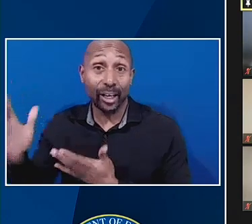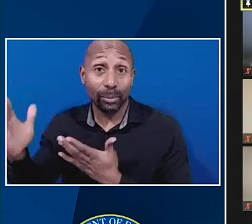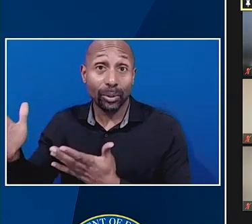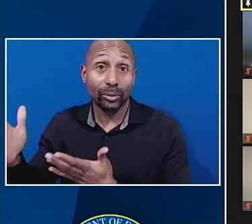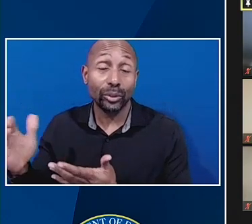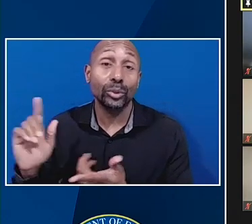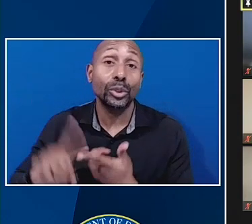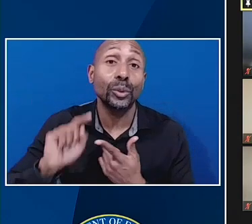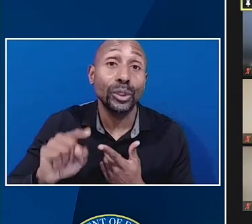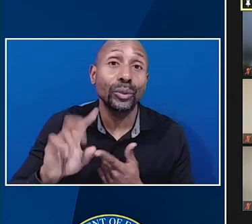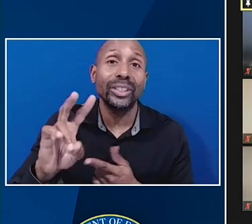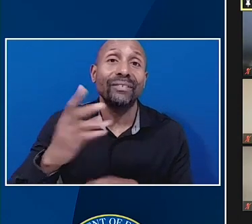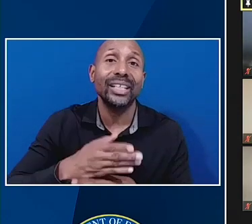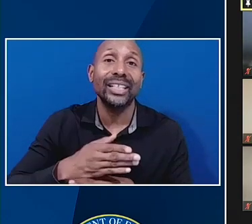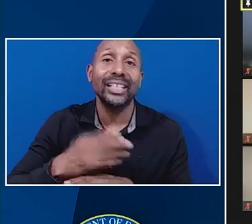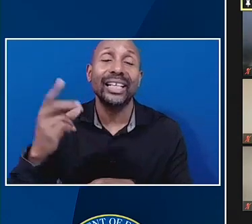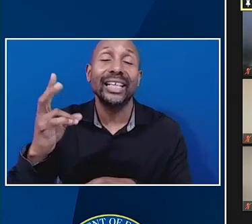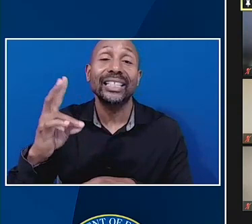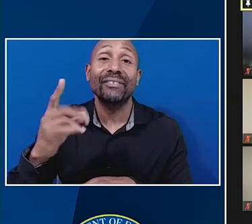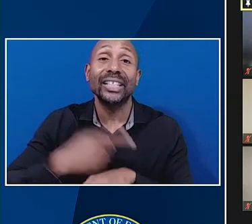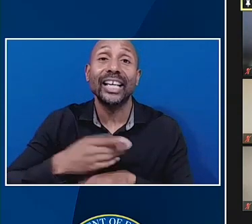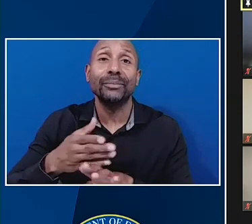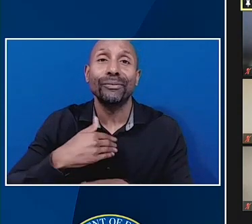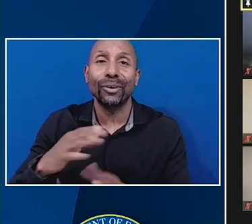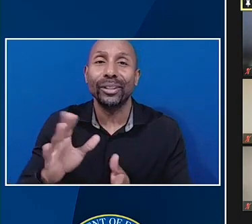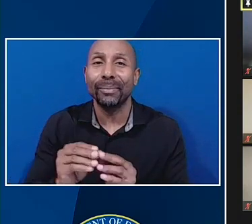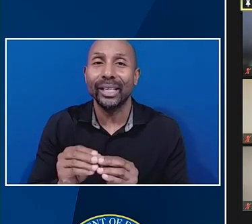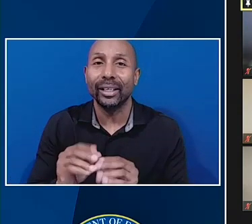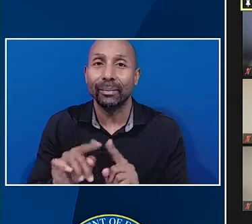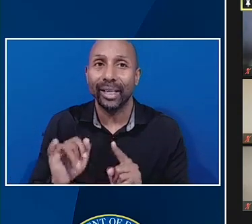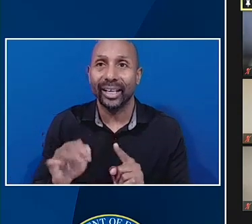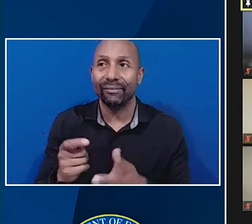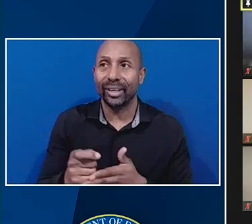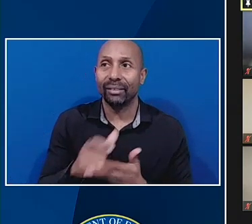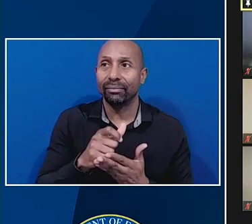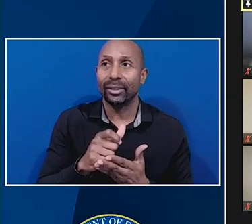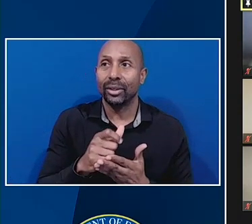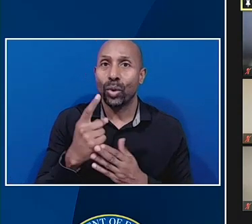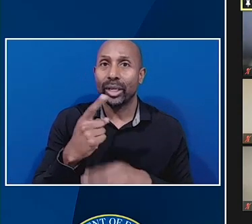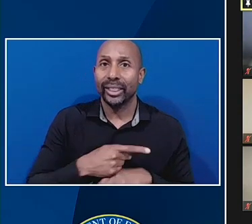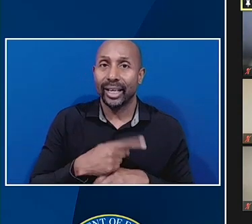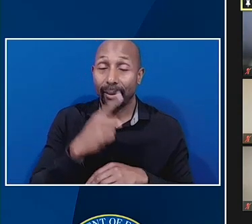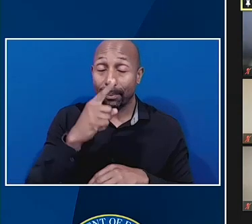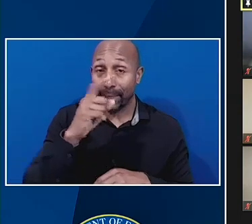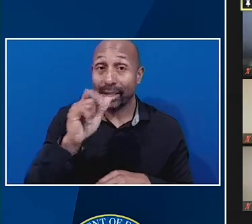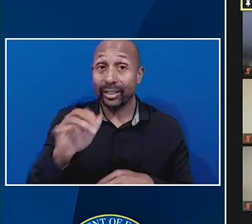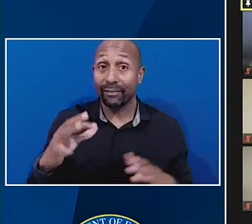If you're cutting out a day for a holiday and we stick to a Thursday- that Thursday,